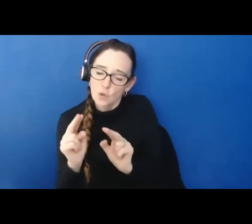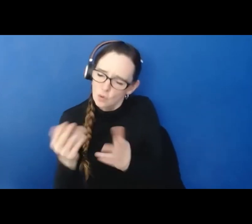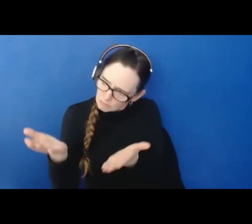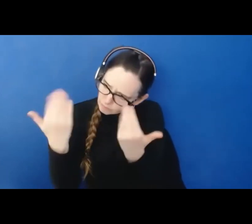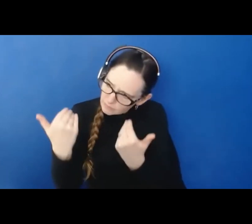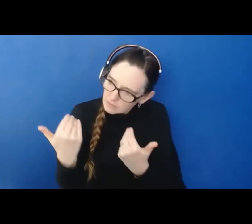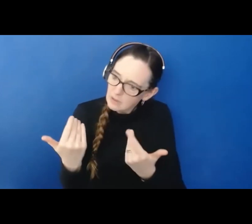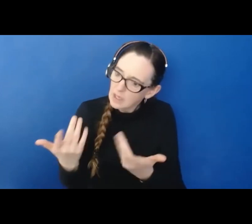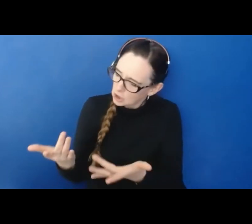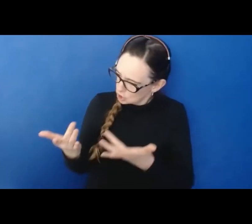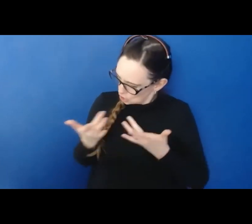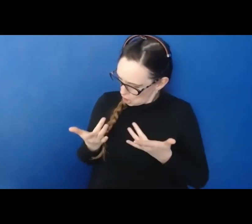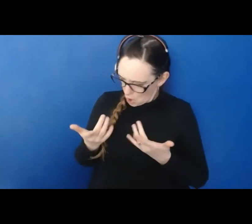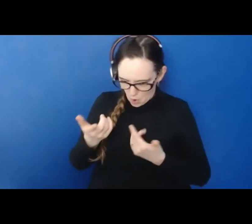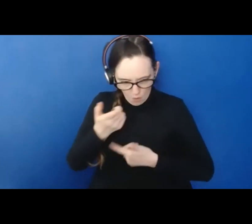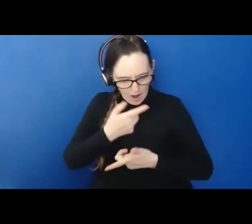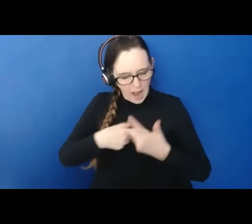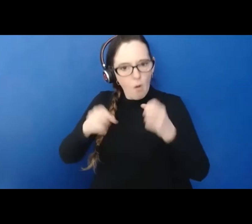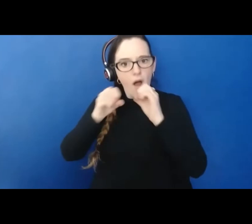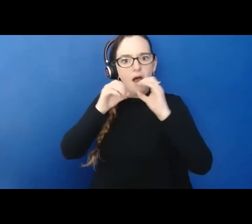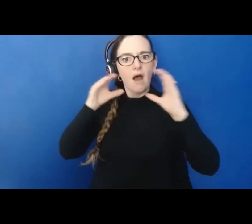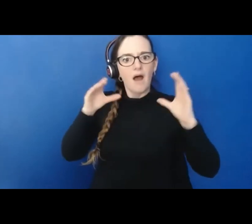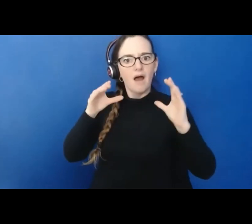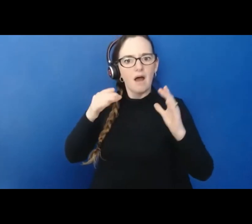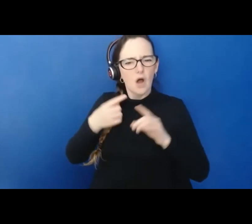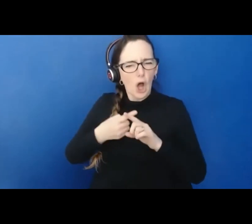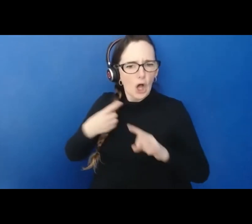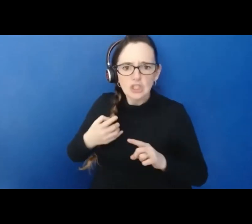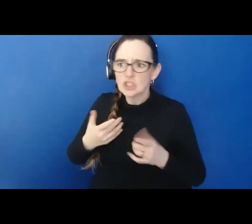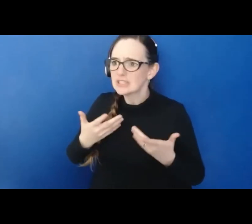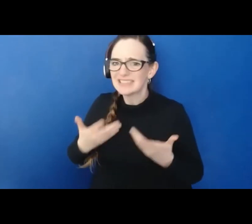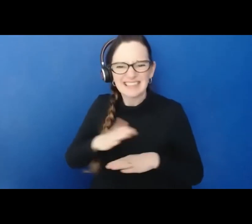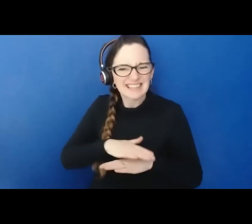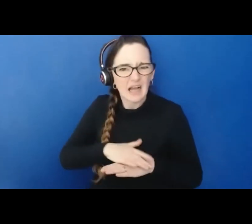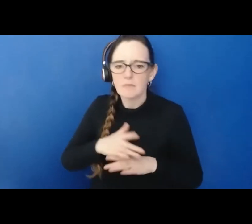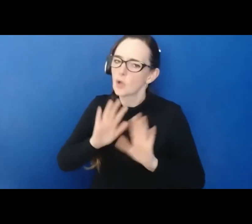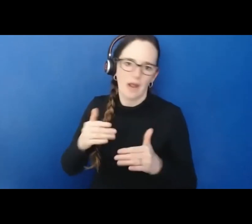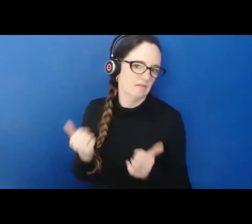urgencies of our time by producing a piece that doesn't have to be finished, produce a material that could